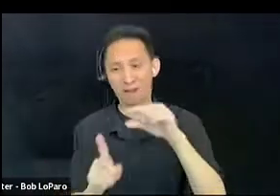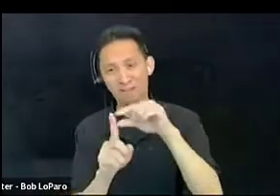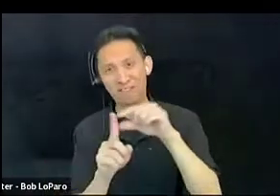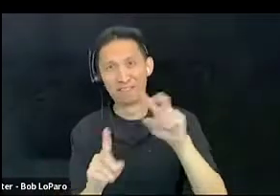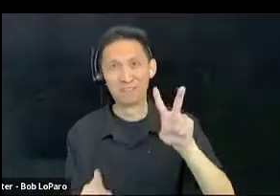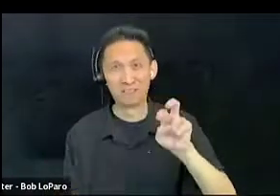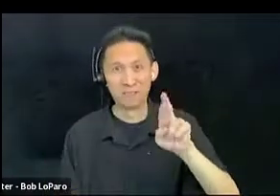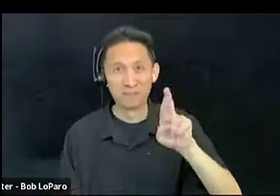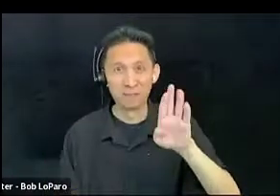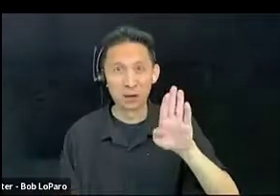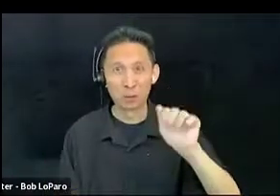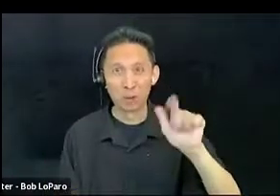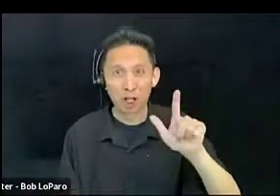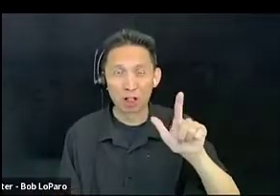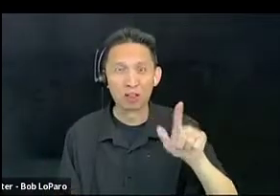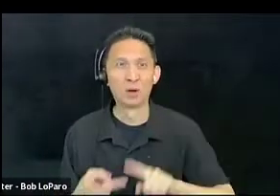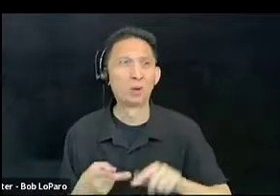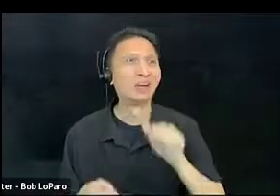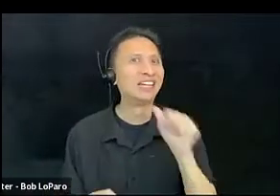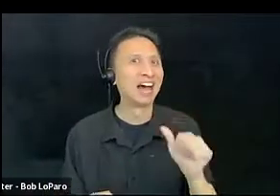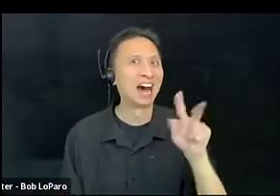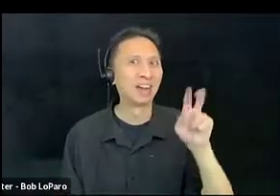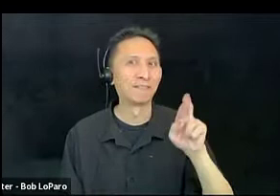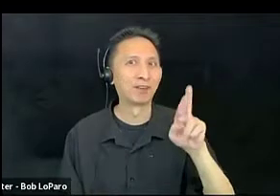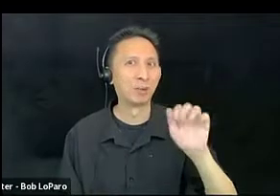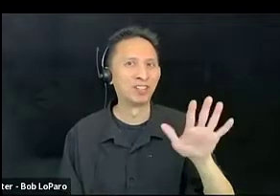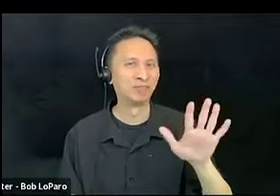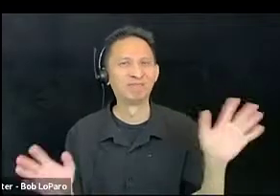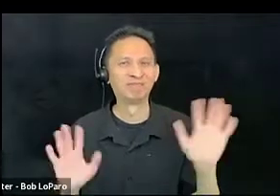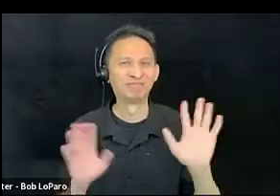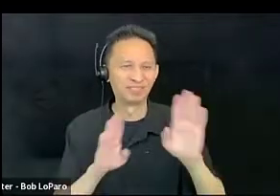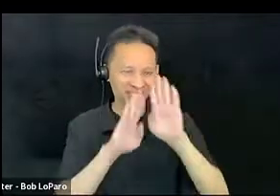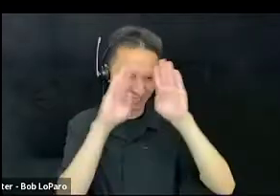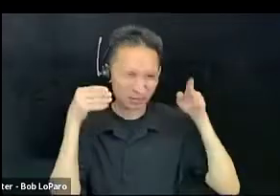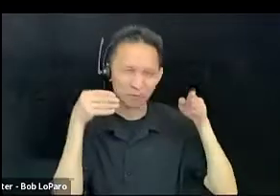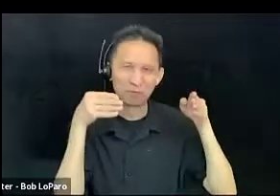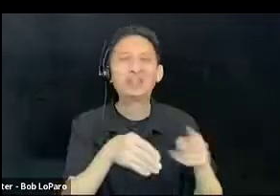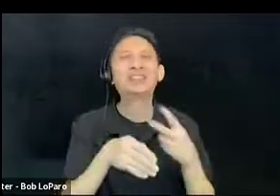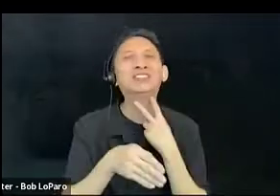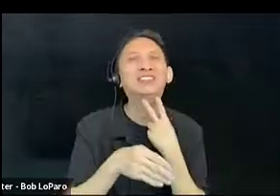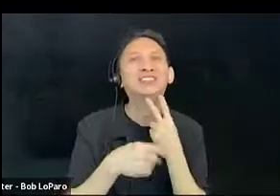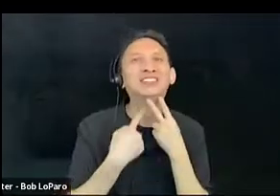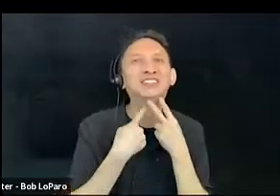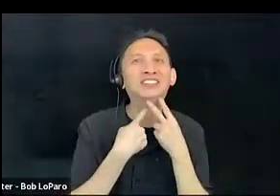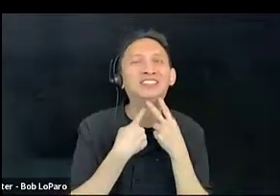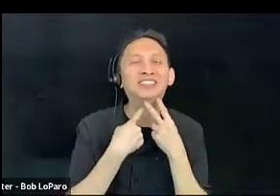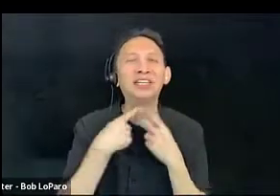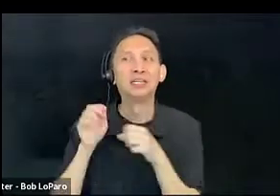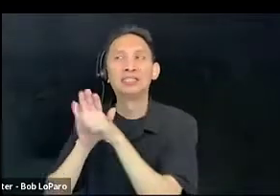because that is a speech-centric term, right? Instead use pre-symbolic or symbolic.